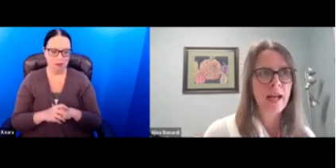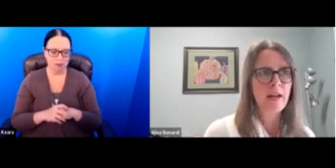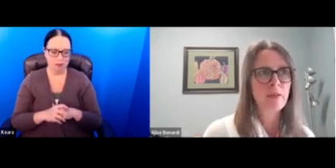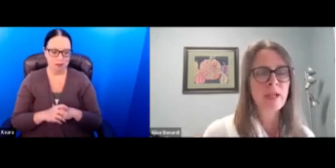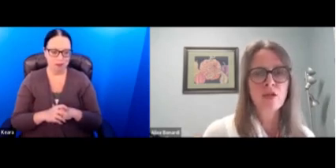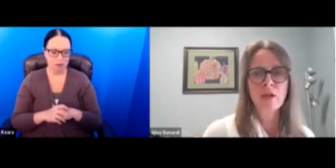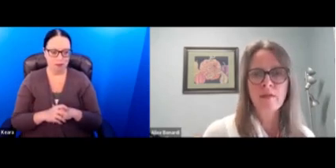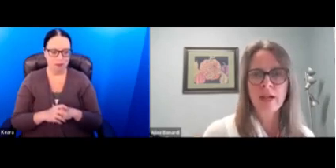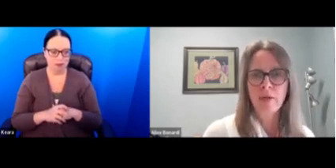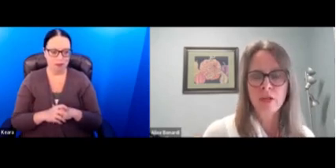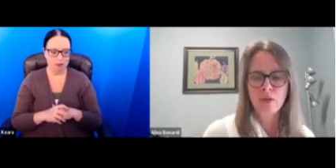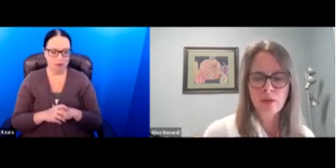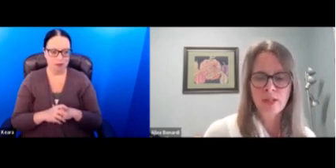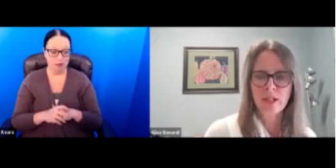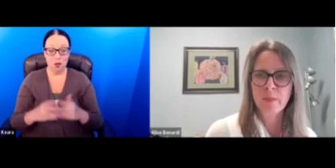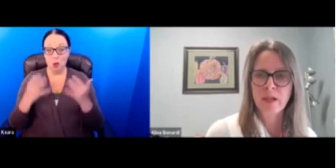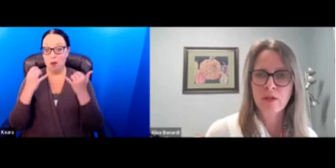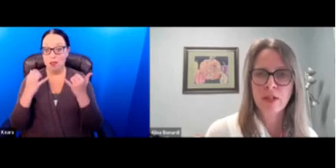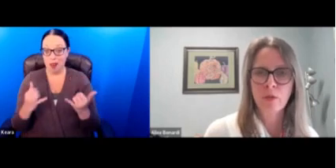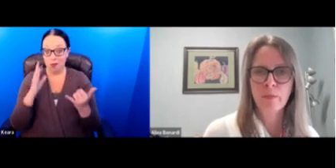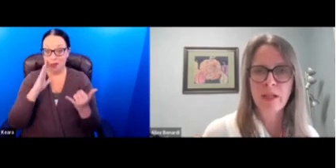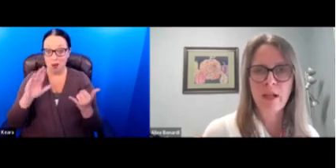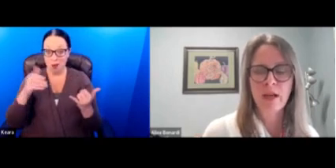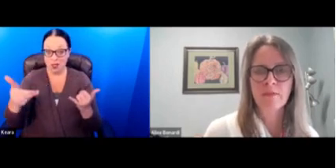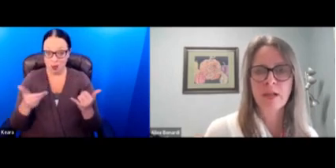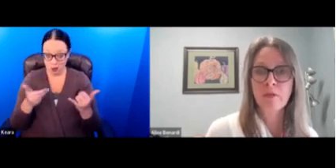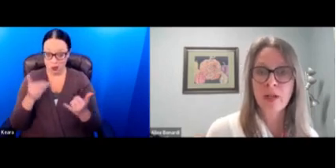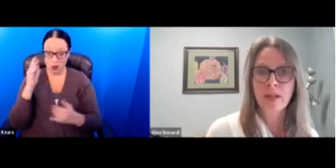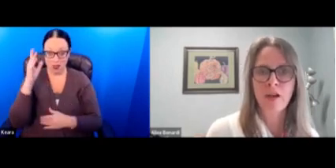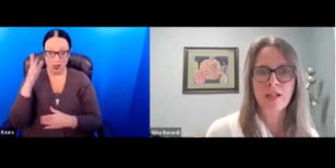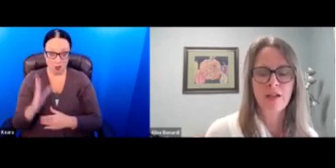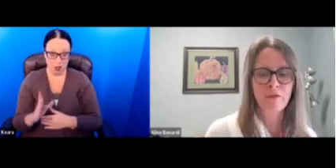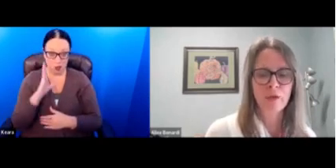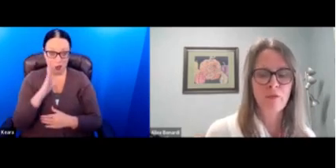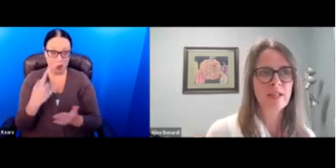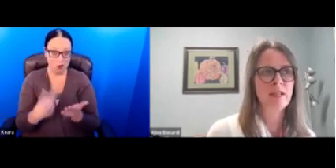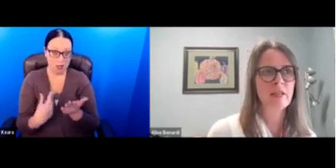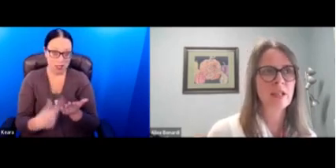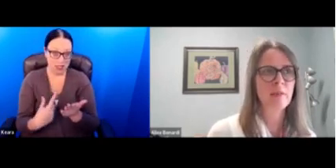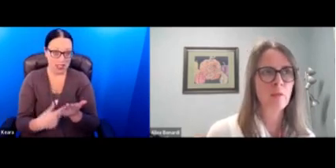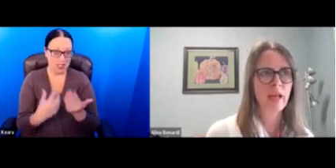And I have the pleasure of now introducing the speakers that will be covering the content for the rest of the time that we